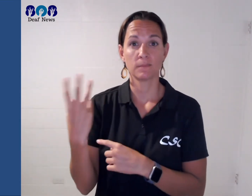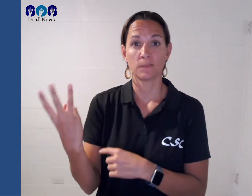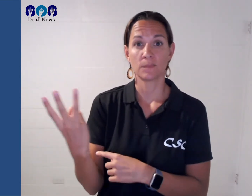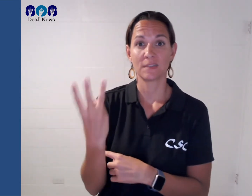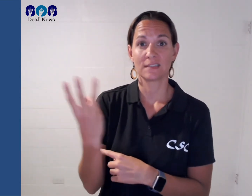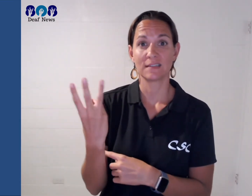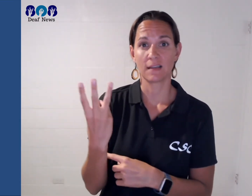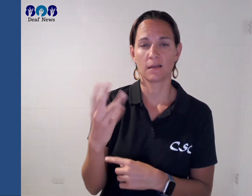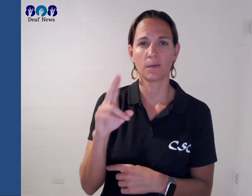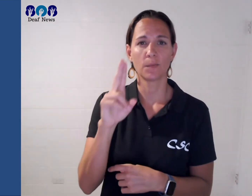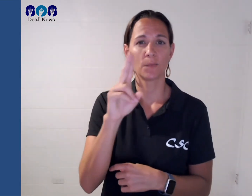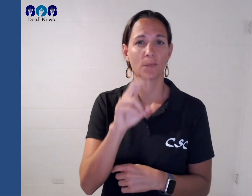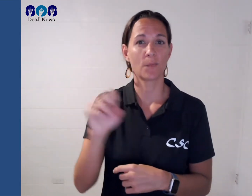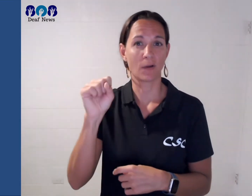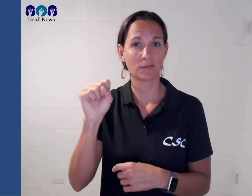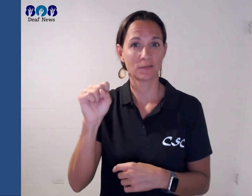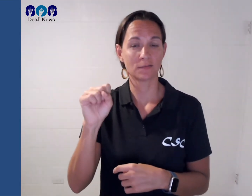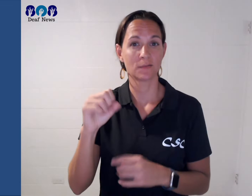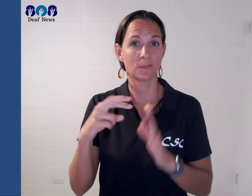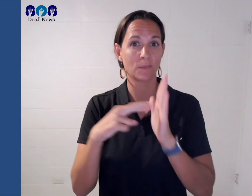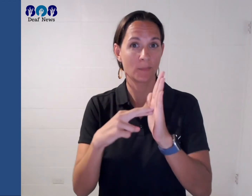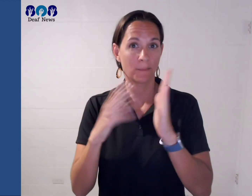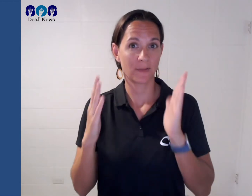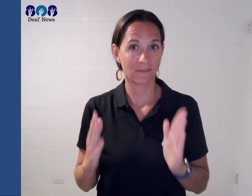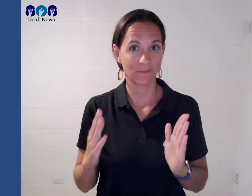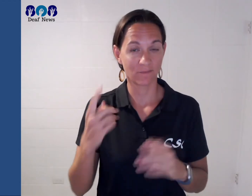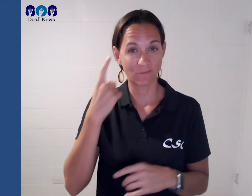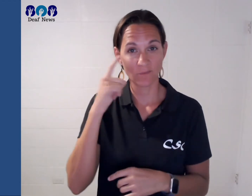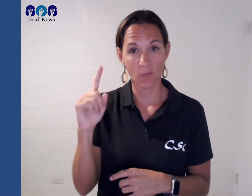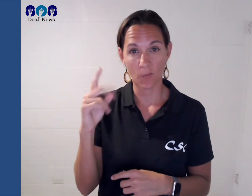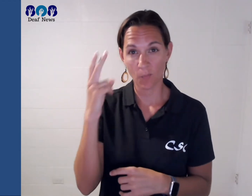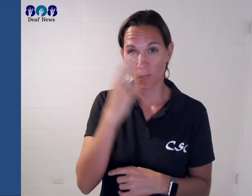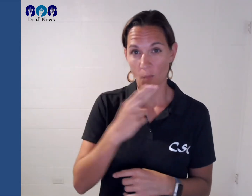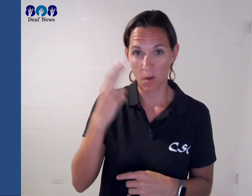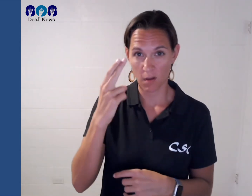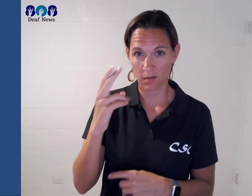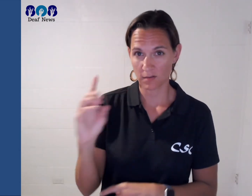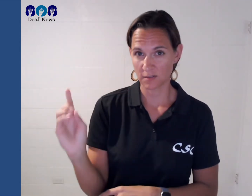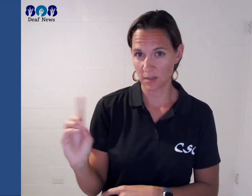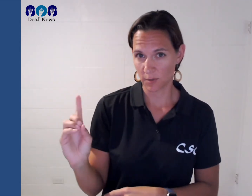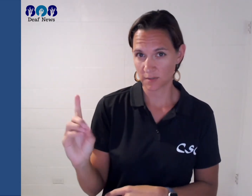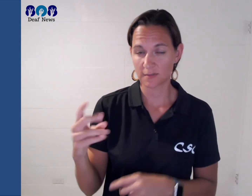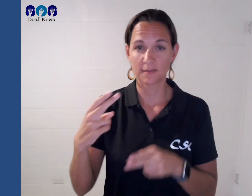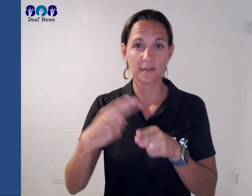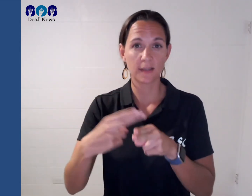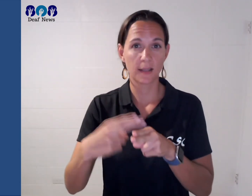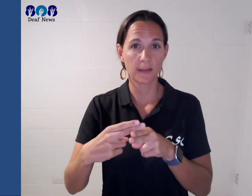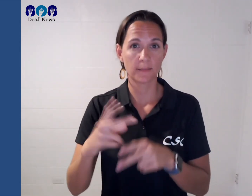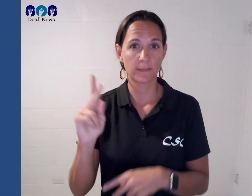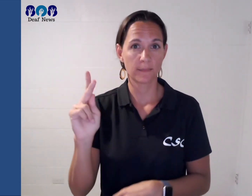what they can do, how to control the spread of the virus. Last Wednesday, U.S. Representative